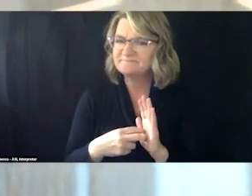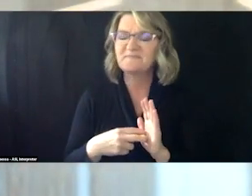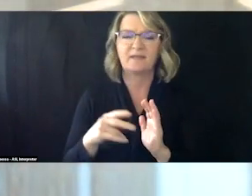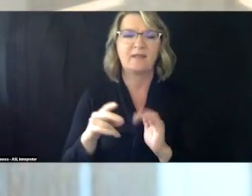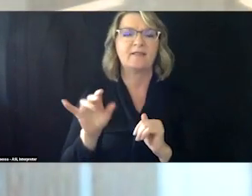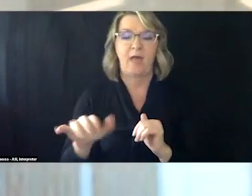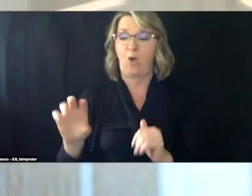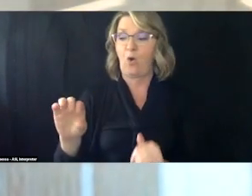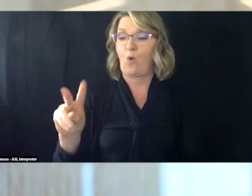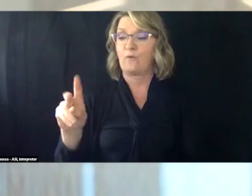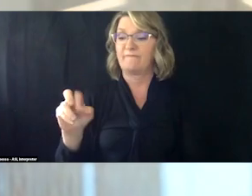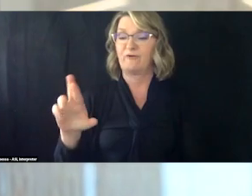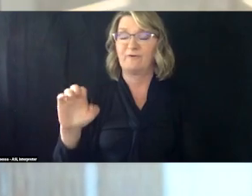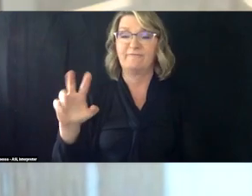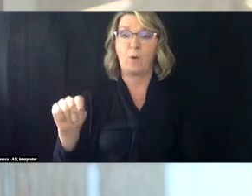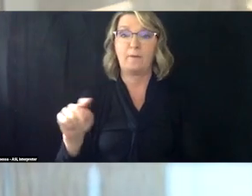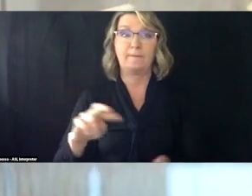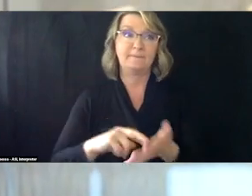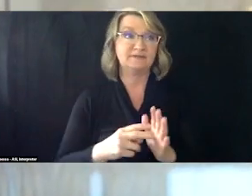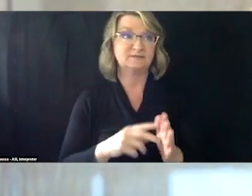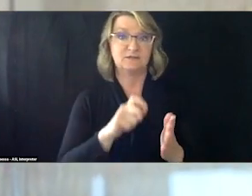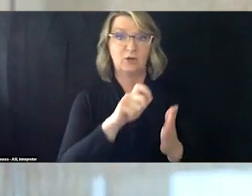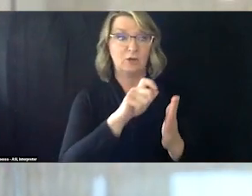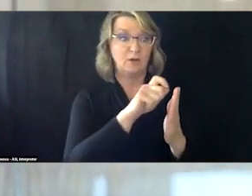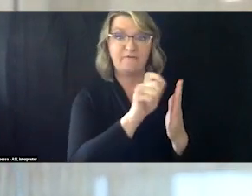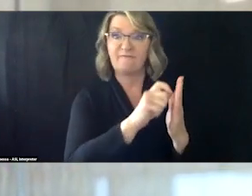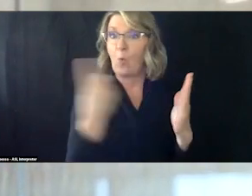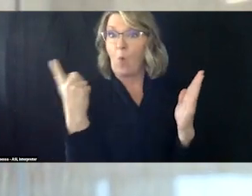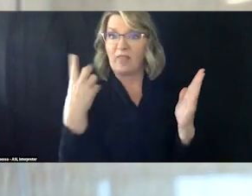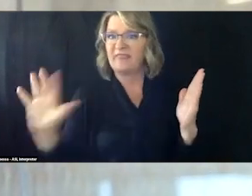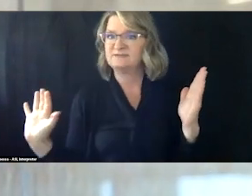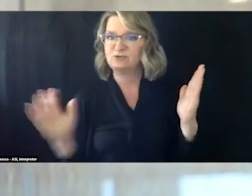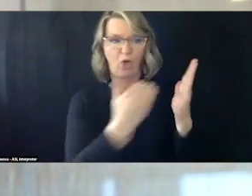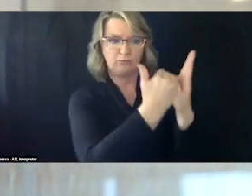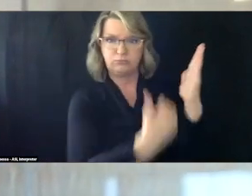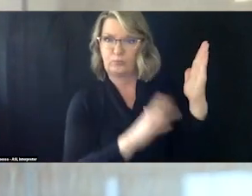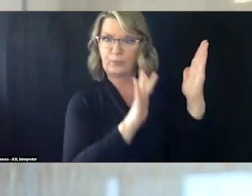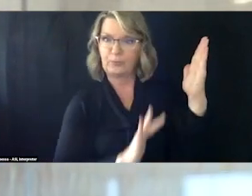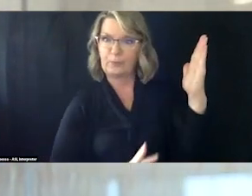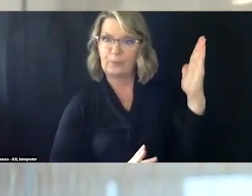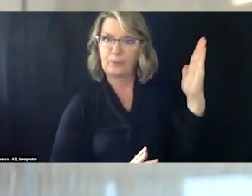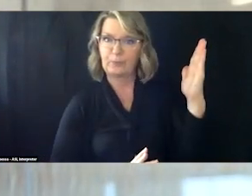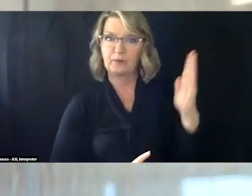that's a situation where we might have a vote for one right so a contest with